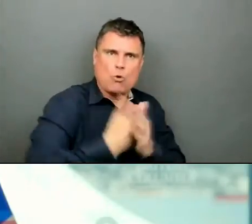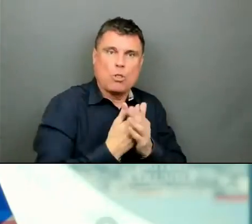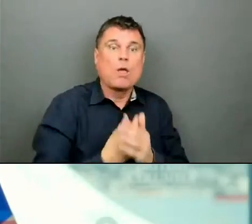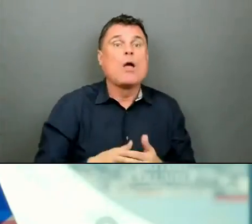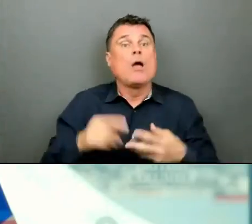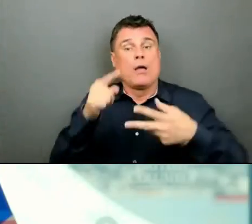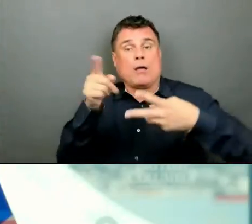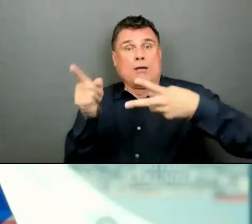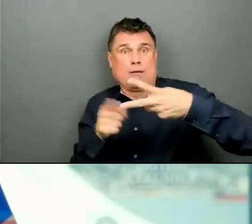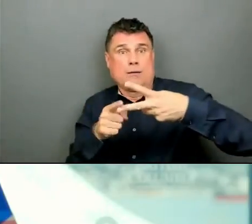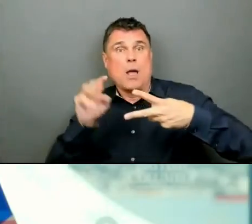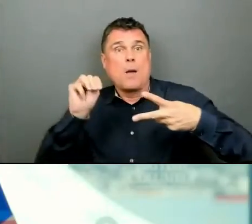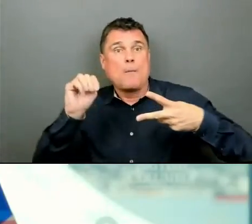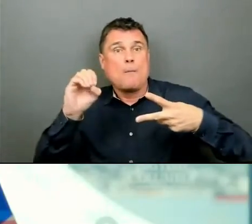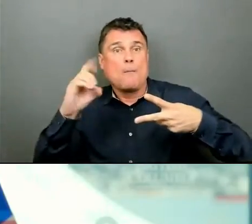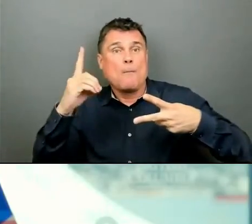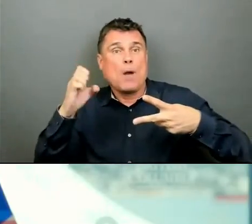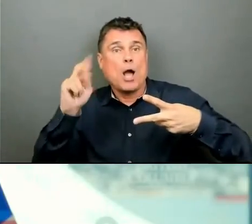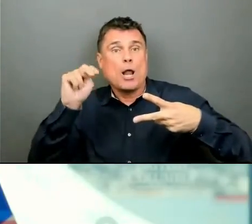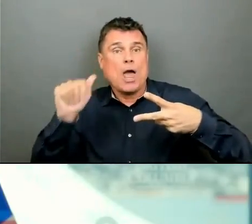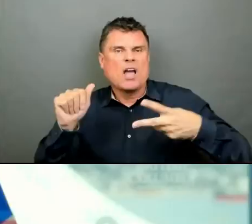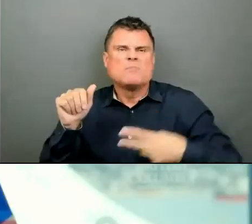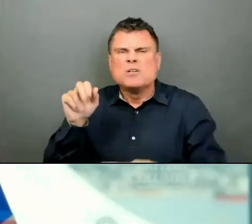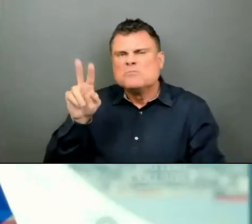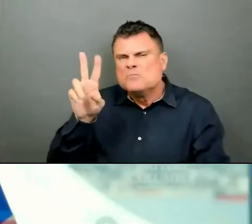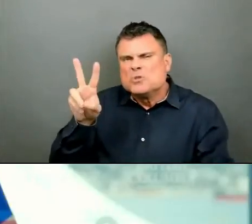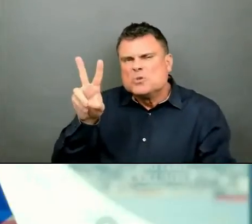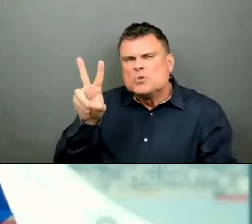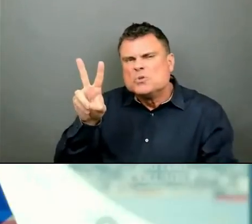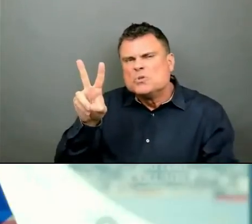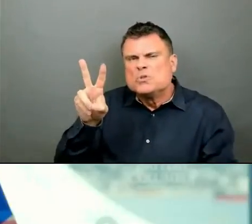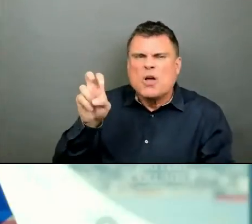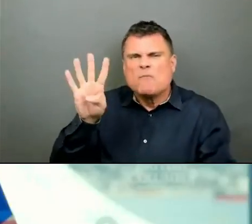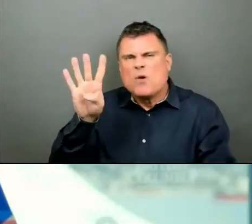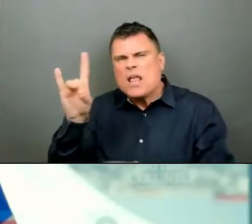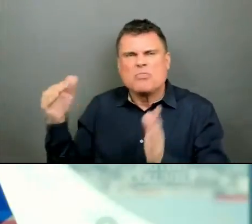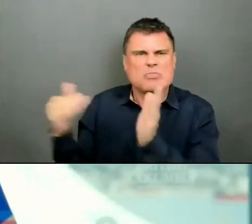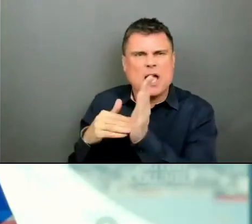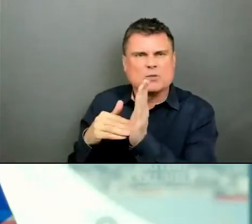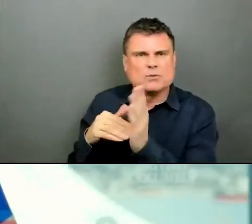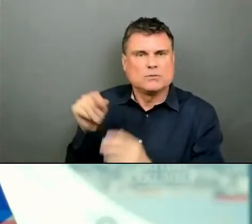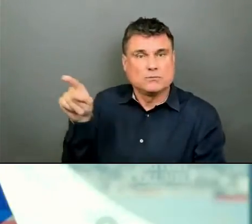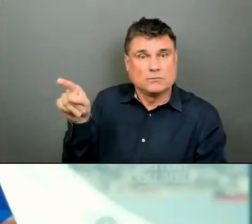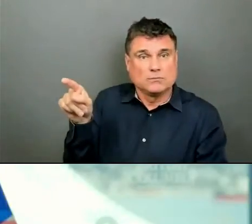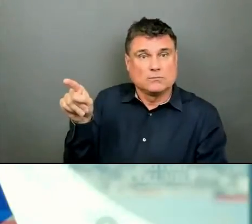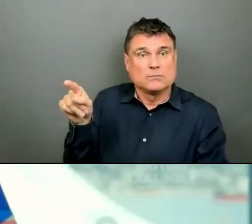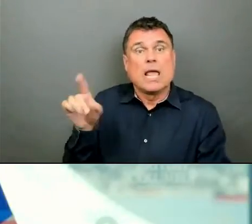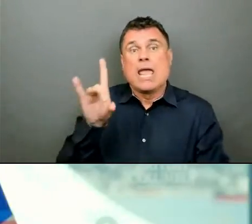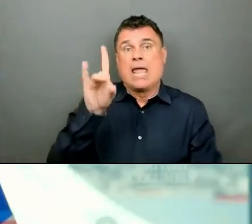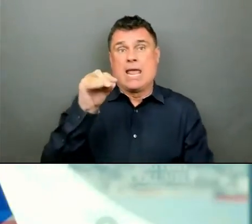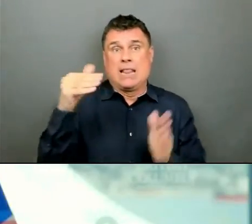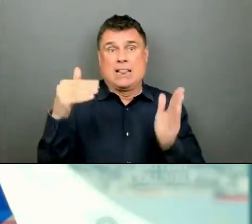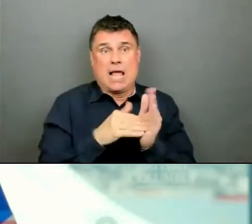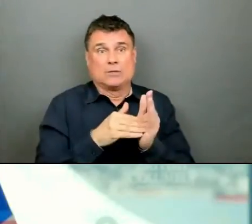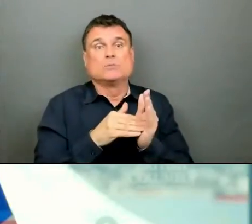thousand 9 hundred doses. Almost 80 thousand of those doses have arrived since April 3 RD.